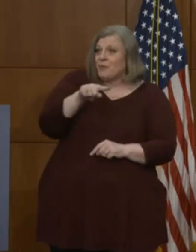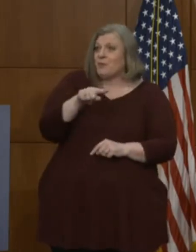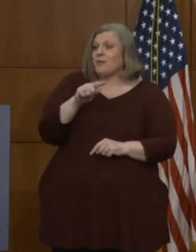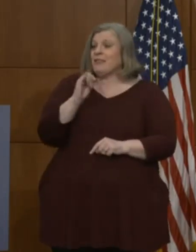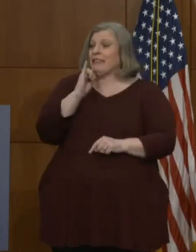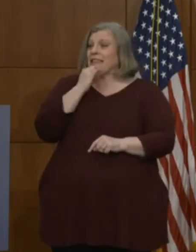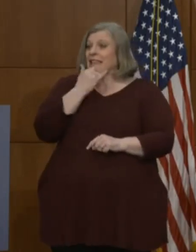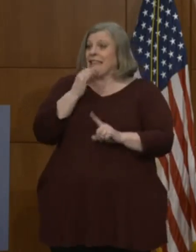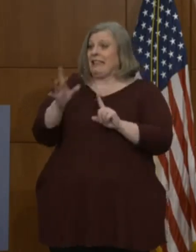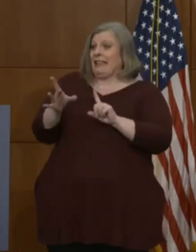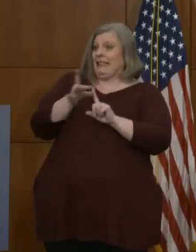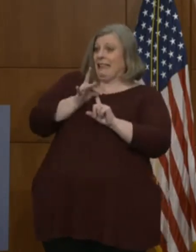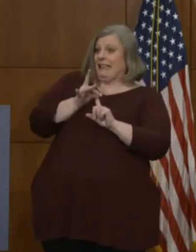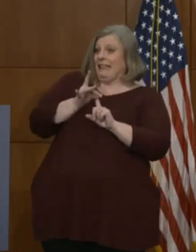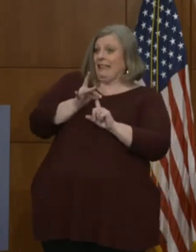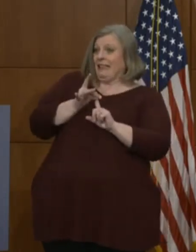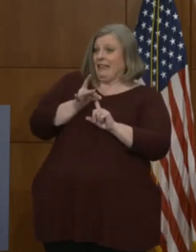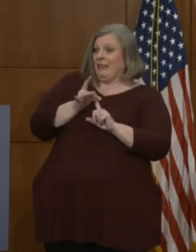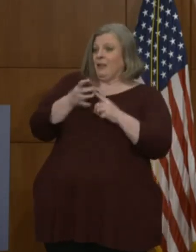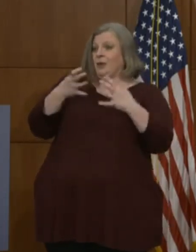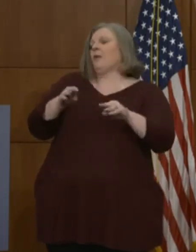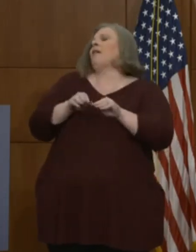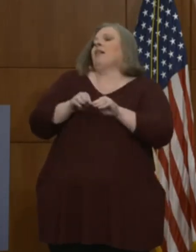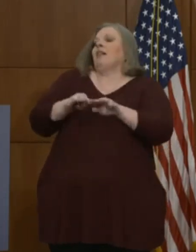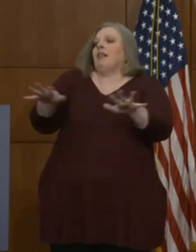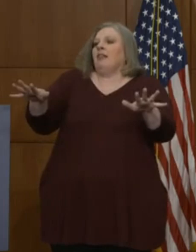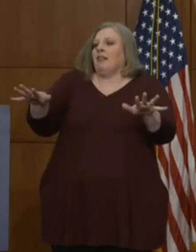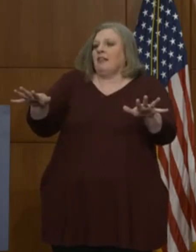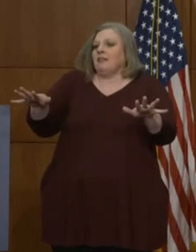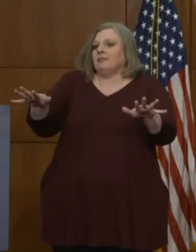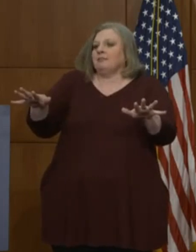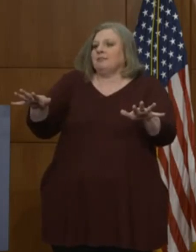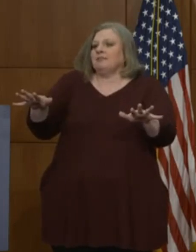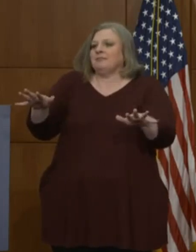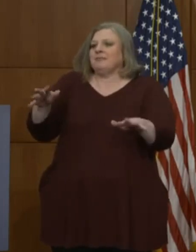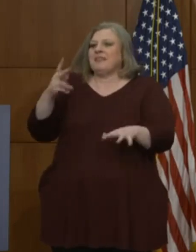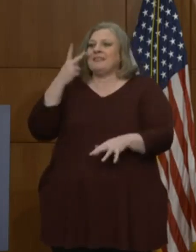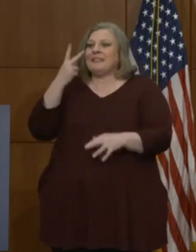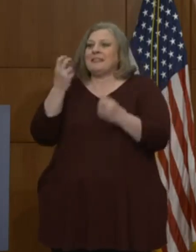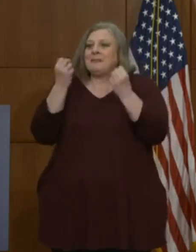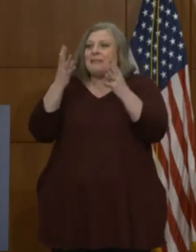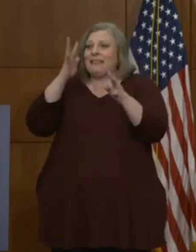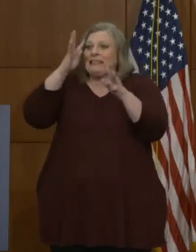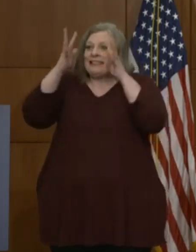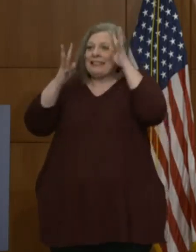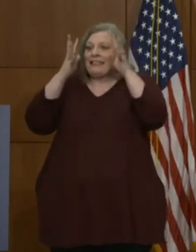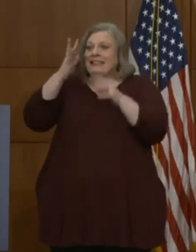PROTECT. OTHER INDIVIDUALS IN ADVANTAGE YOU MAY HAVE BEEN ADVANTAGE YOU MAY HAVE BEEN EXPOSED TO- COVID NINETEEN SO. EXPOSED TO- COVID NINETEEN SO. US I’VE SEEN A LOT OF CREATIVE